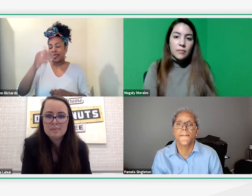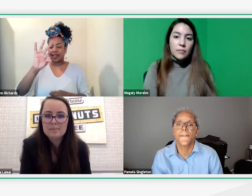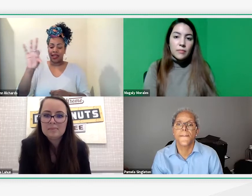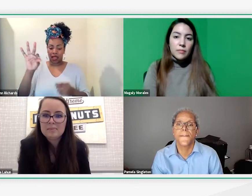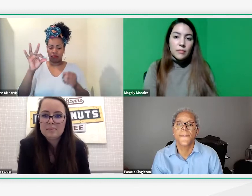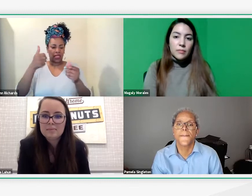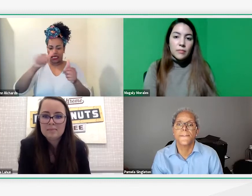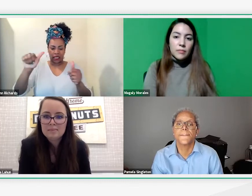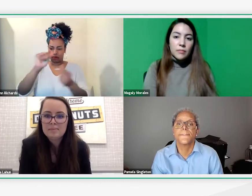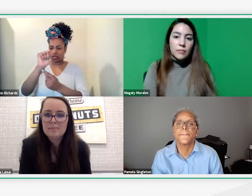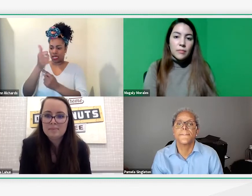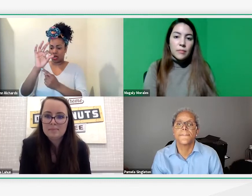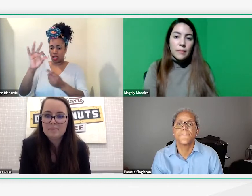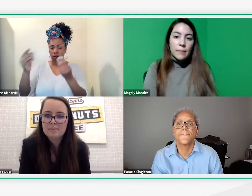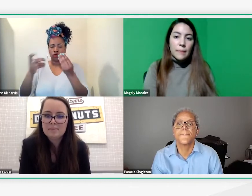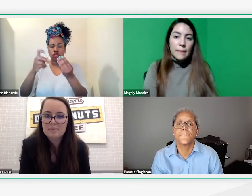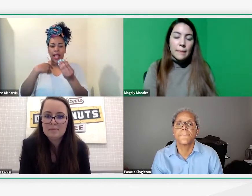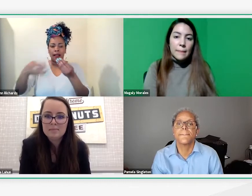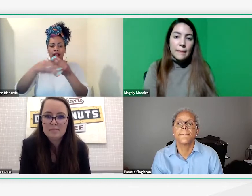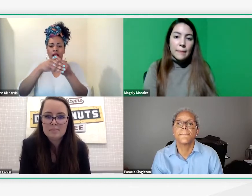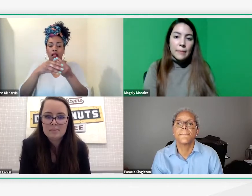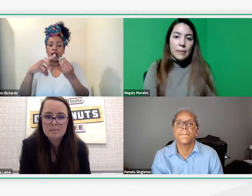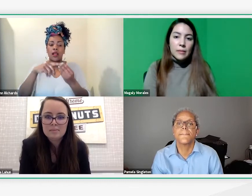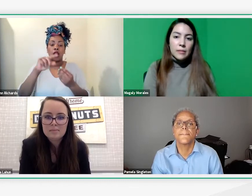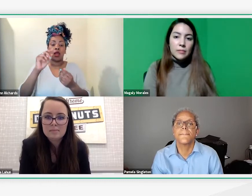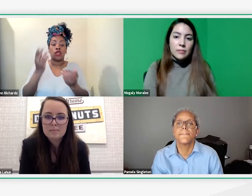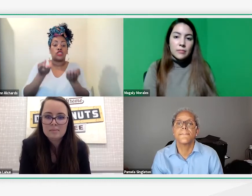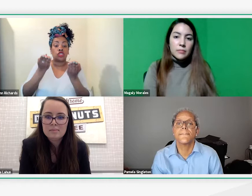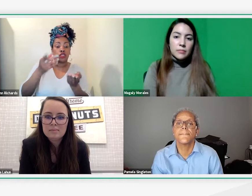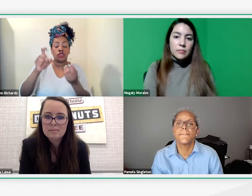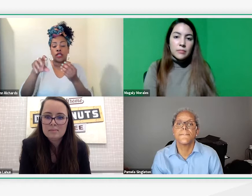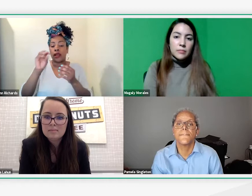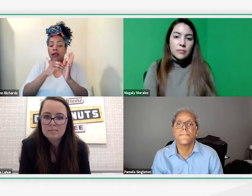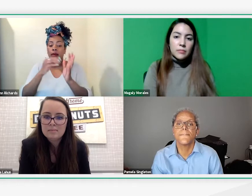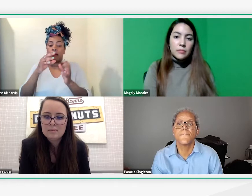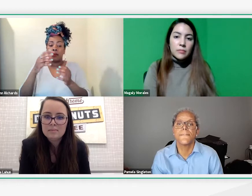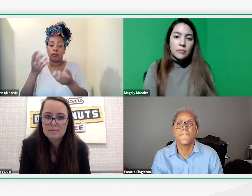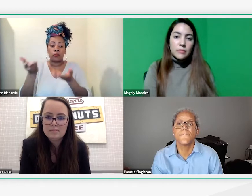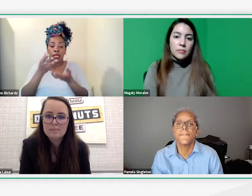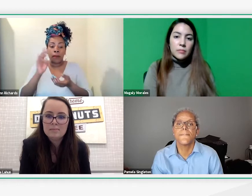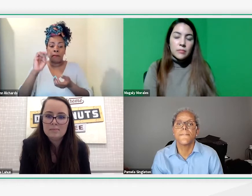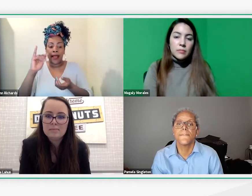I'm curious: Okay, any 1099 form, do you suggest that